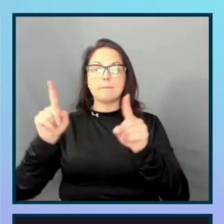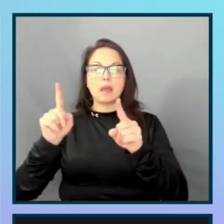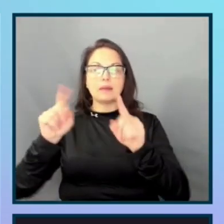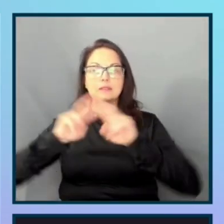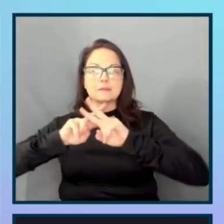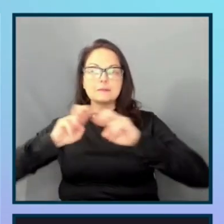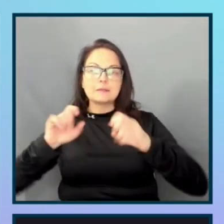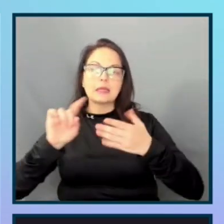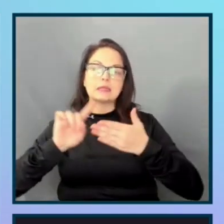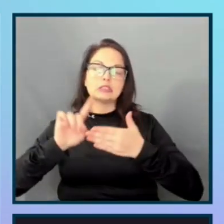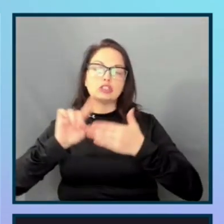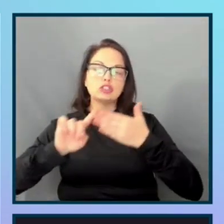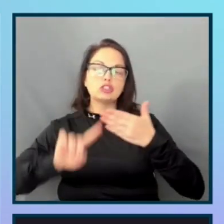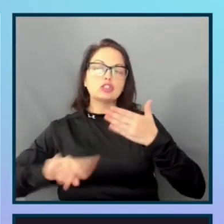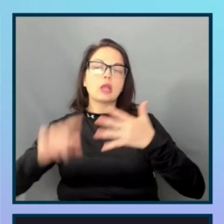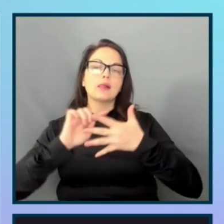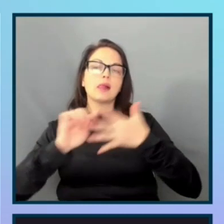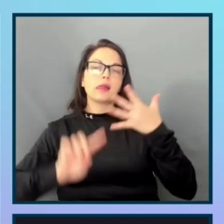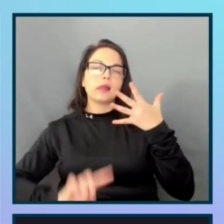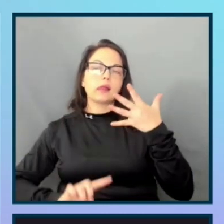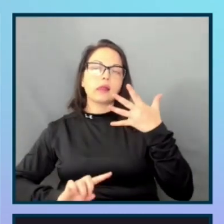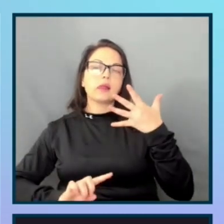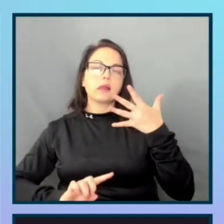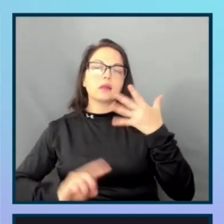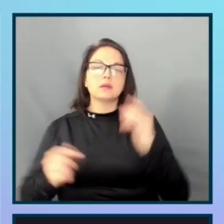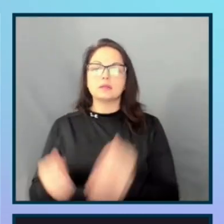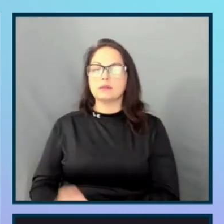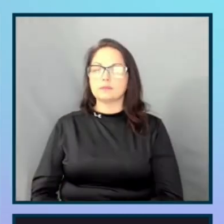And it encourages us to quantify people by their disability.